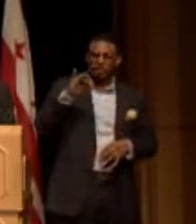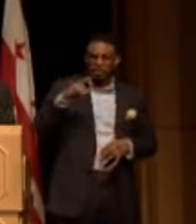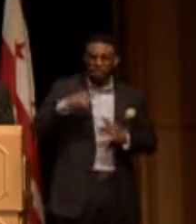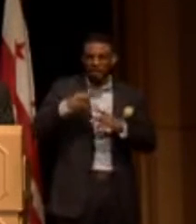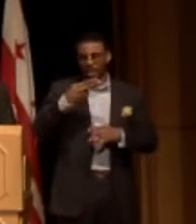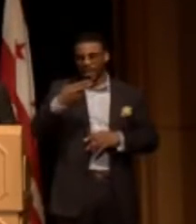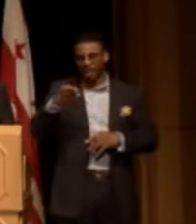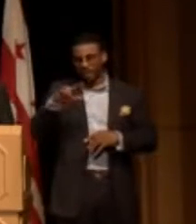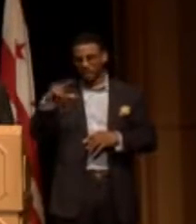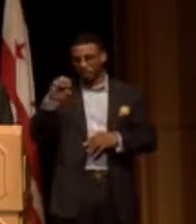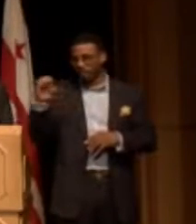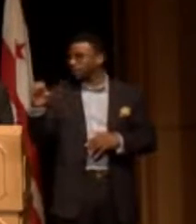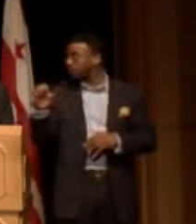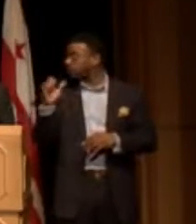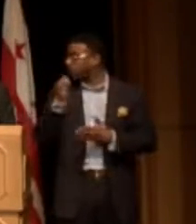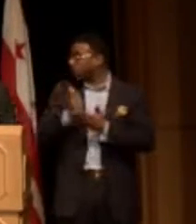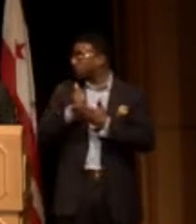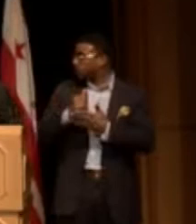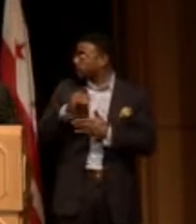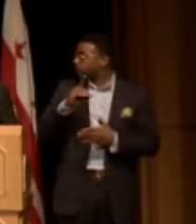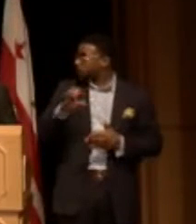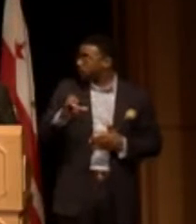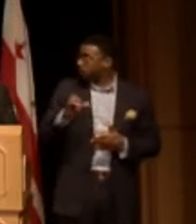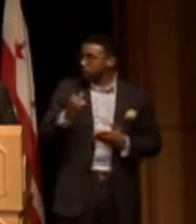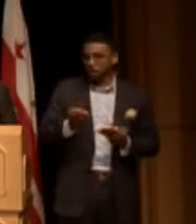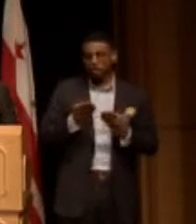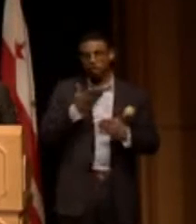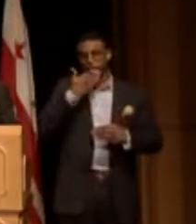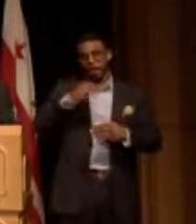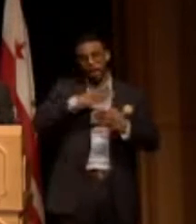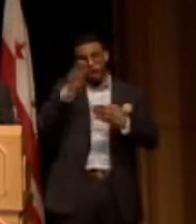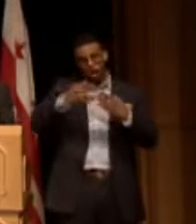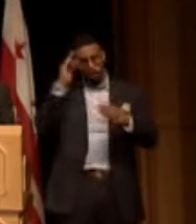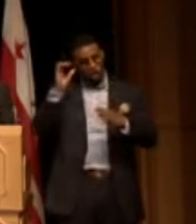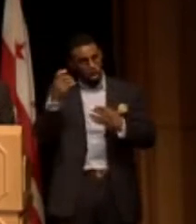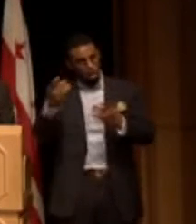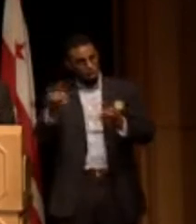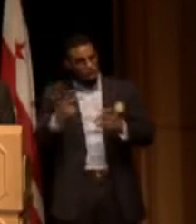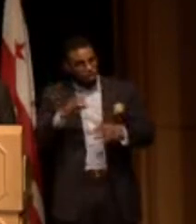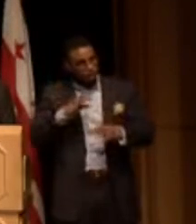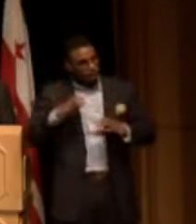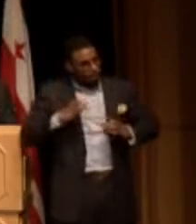THIS WILL HELP THE DEPARTMENT OF CORRECTIONS DELIVER BETTER OUTCOMES FOR OUR RETURNING CITIZENS WITH BETTER SPACE FOR